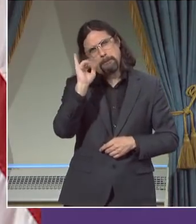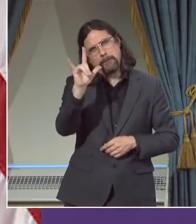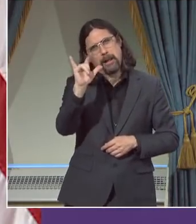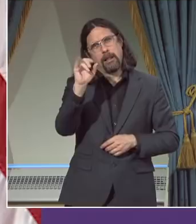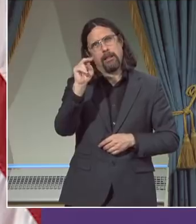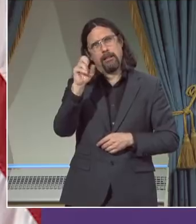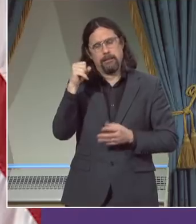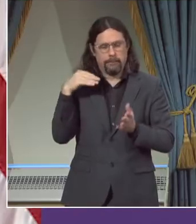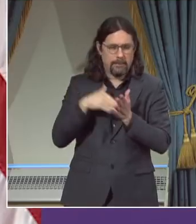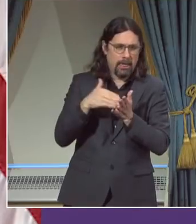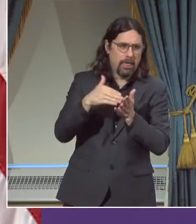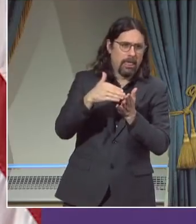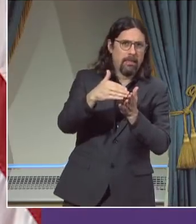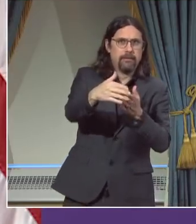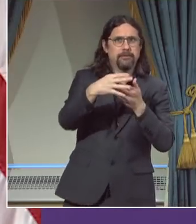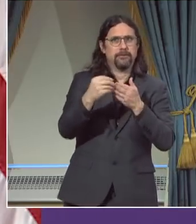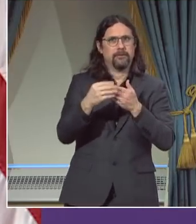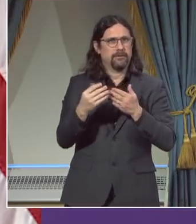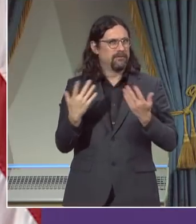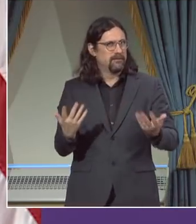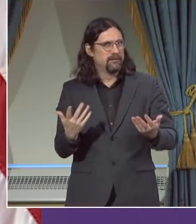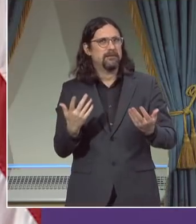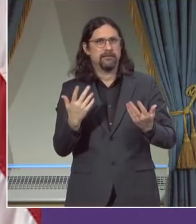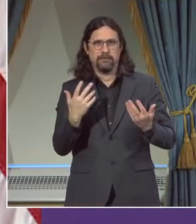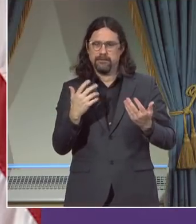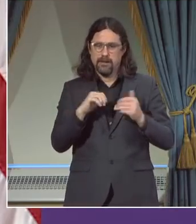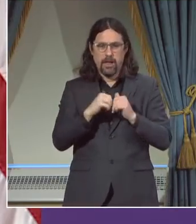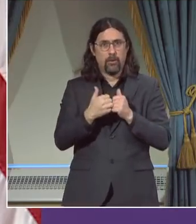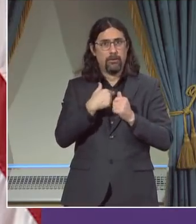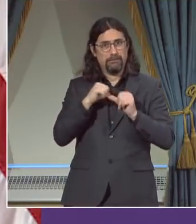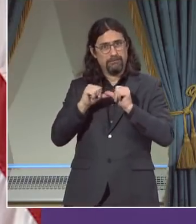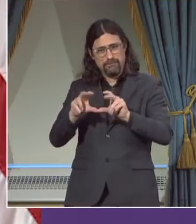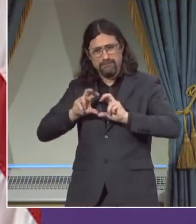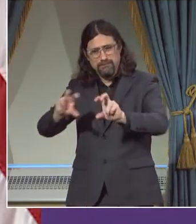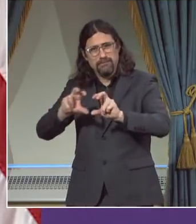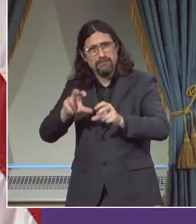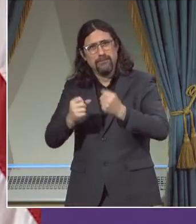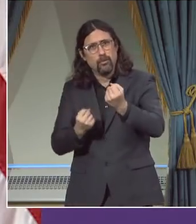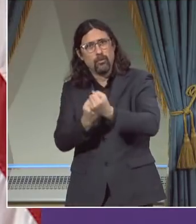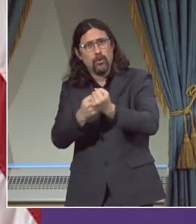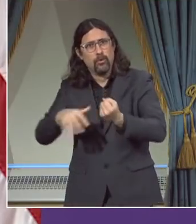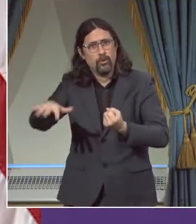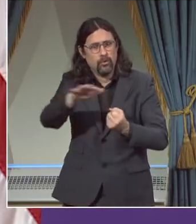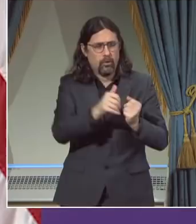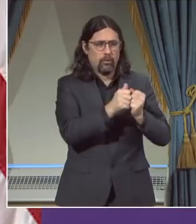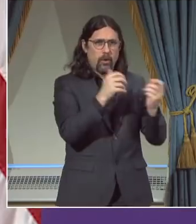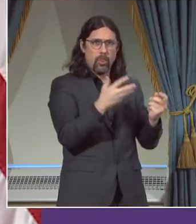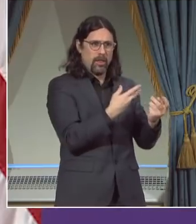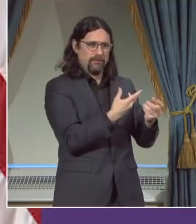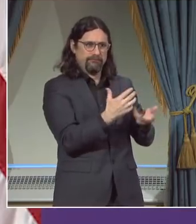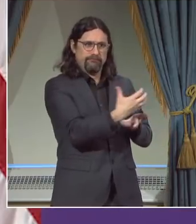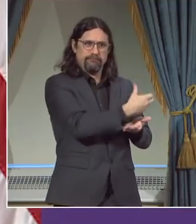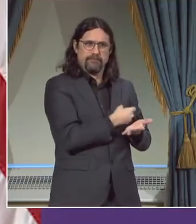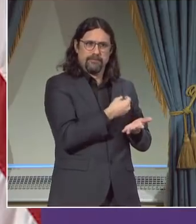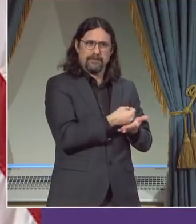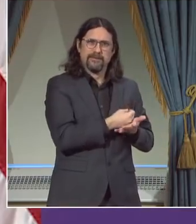WILHEWE ' RE YITRNGO T KPEE ESSENTIAL SERVICES GOING, I WANT TO REMIND EVERYONE 'WERE-- ANYTHING THAT'S ABOUT SAVING